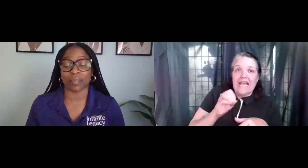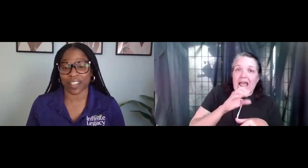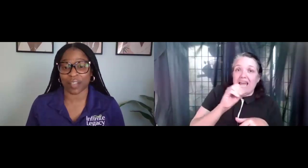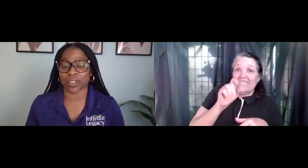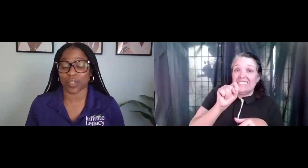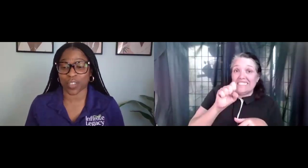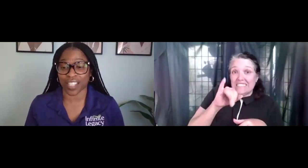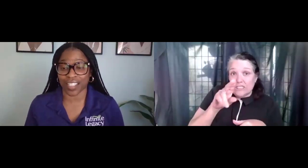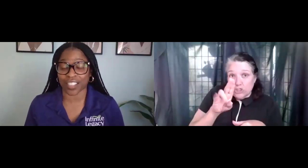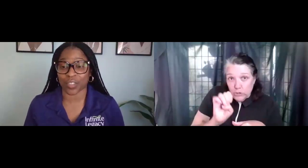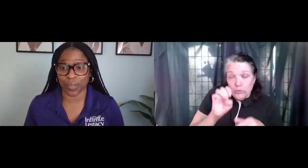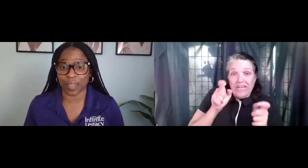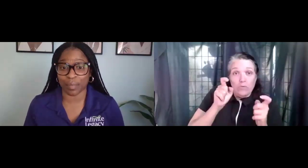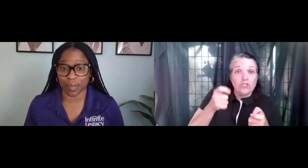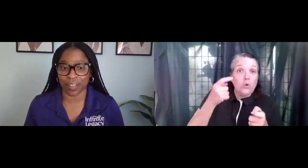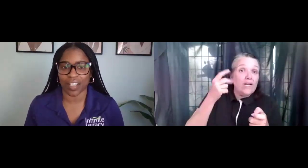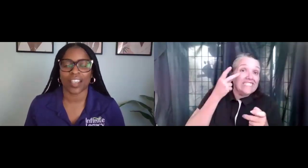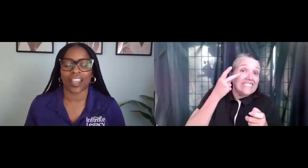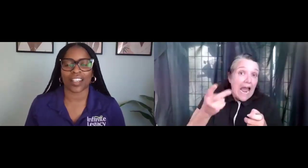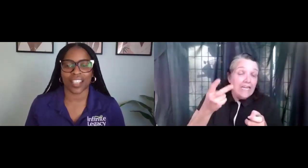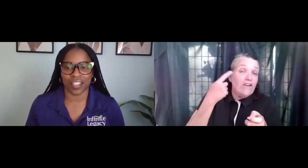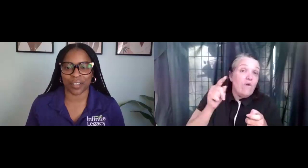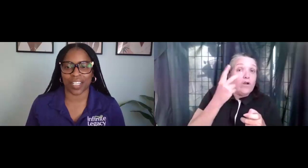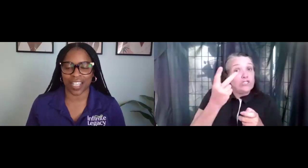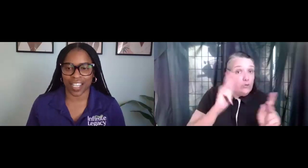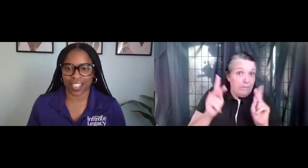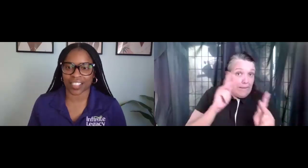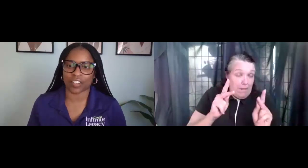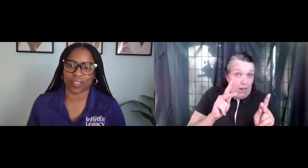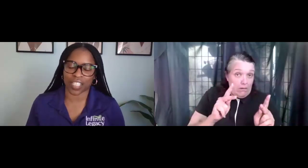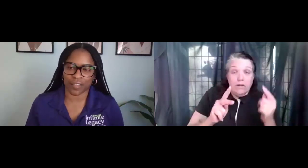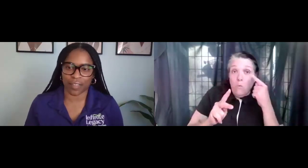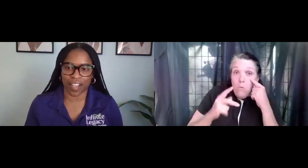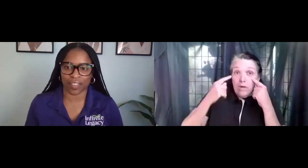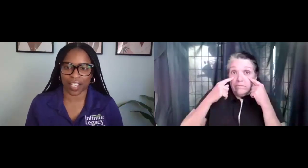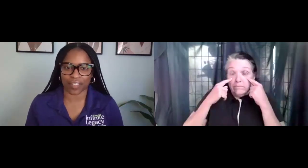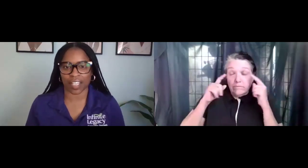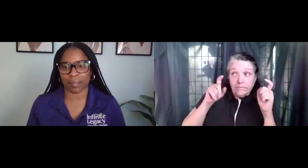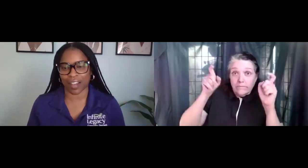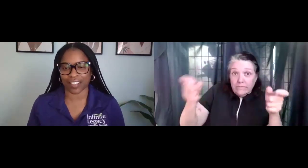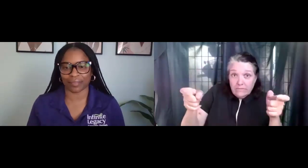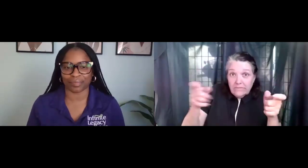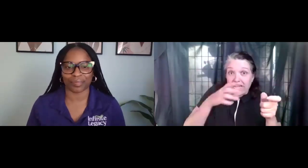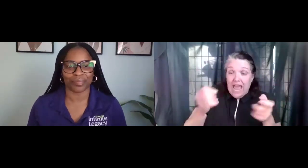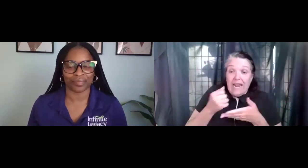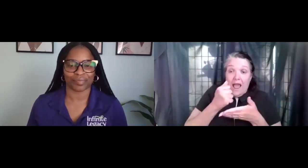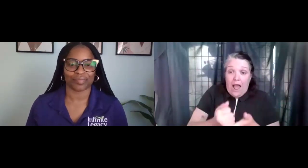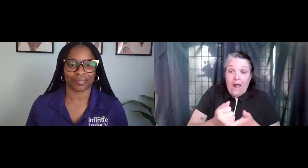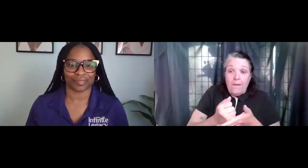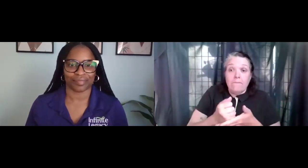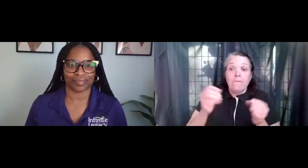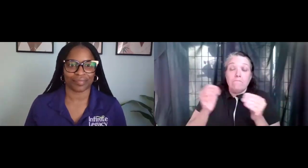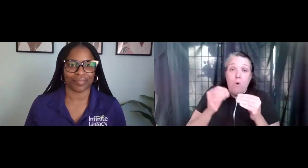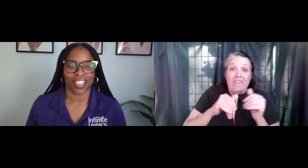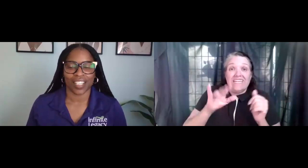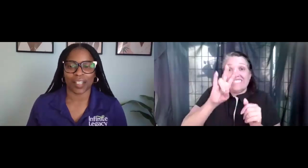I'm sorry, can restore sight to two people and heal and enhance over 75 lives like mine.